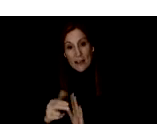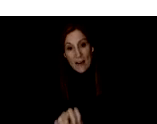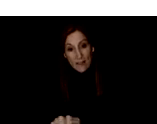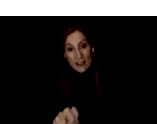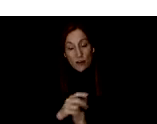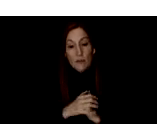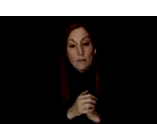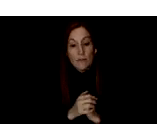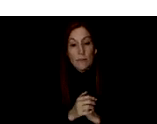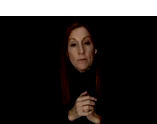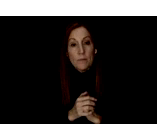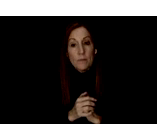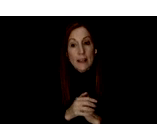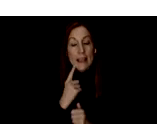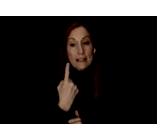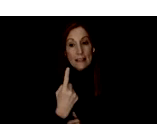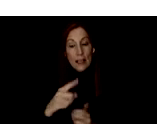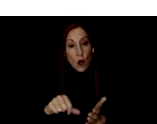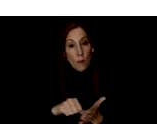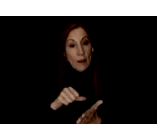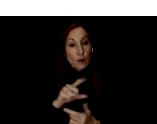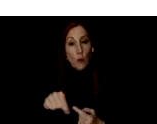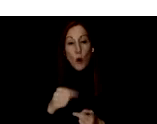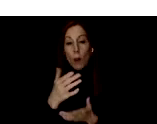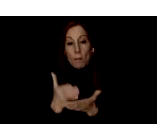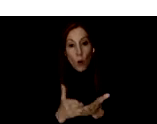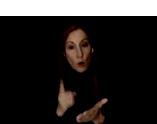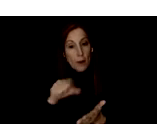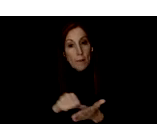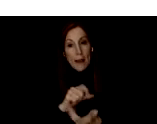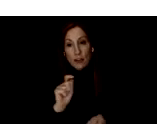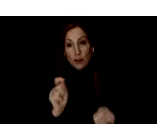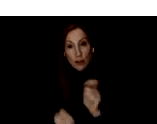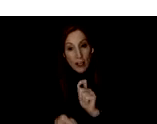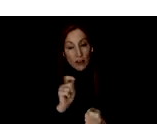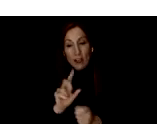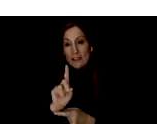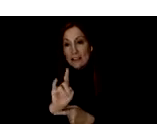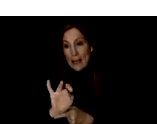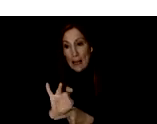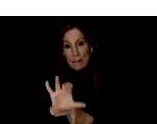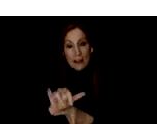where only a portion of the page changes dynamically as the user navigates or performs an action,